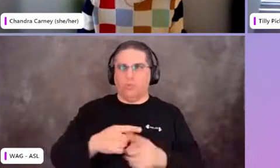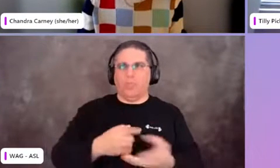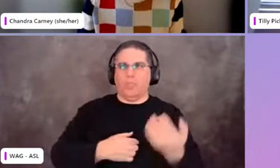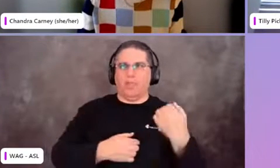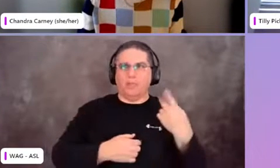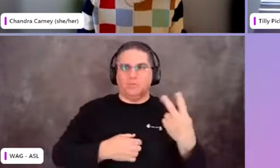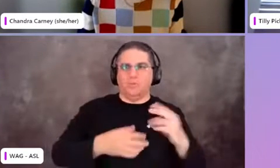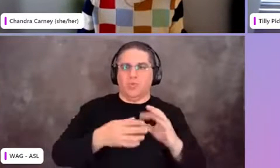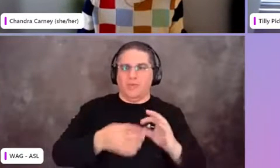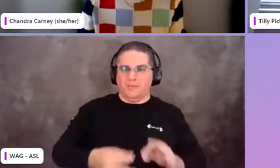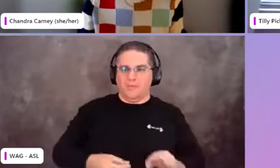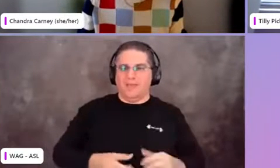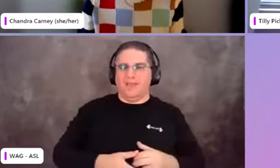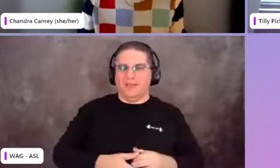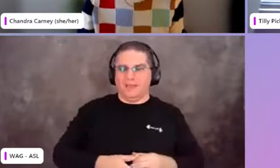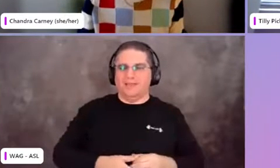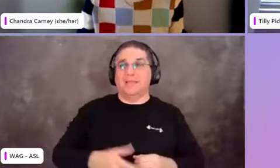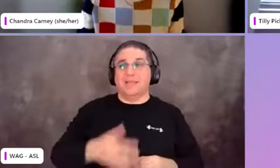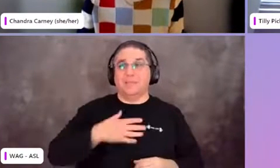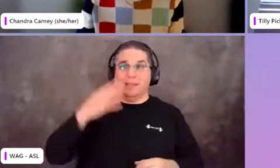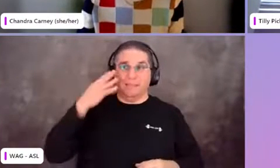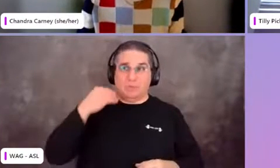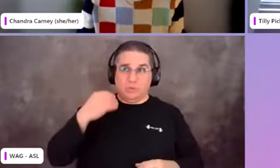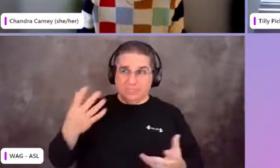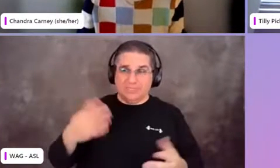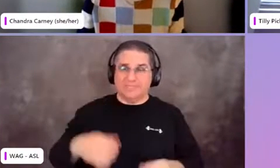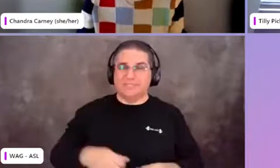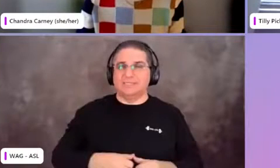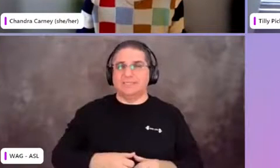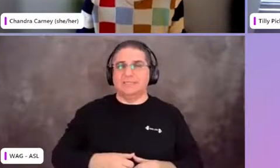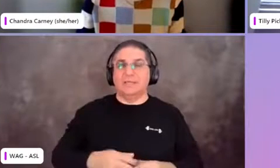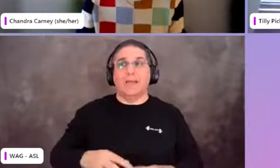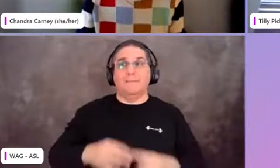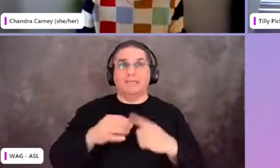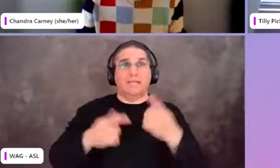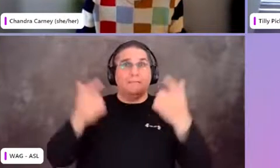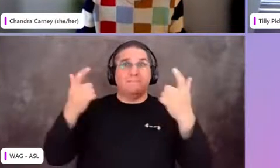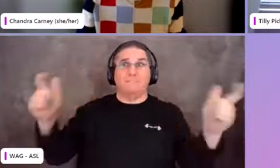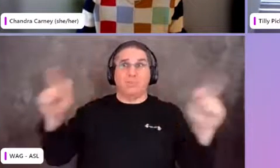what's needed to make a dent in it.